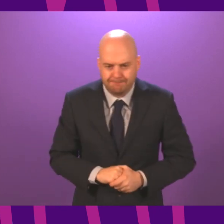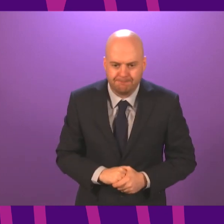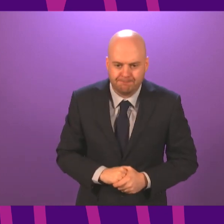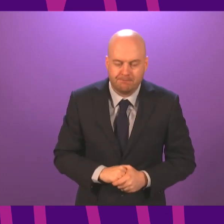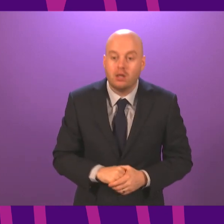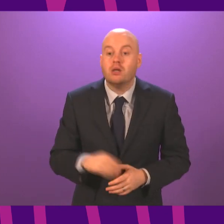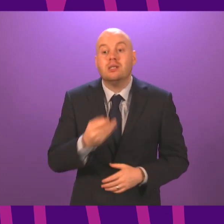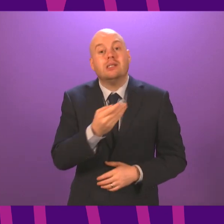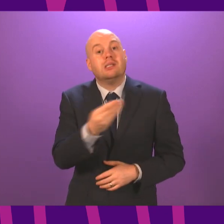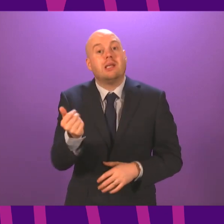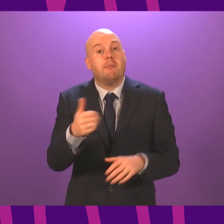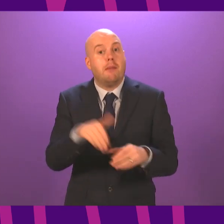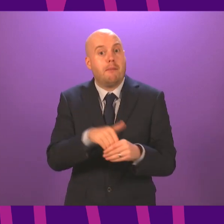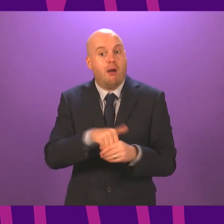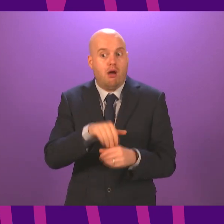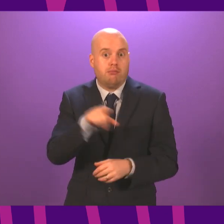so I want short questions and answers to match.